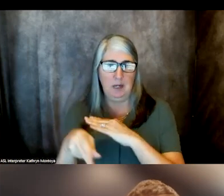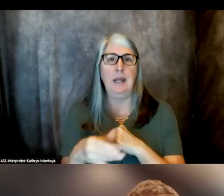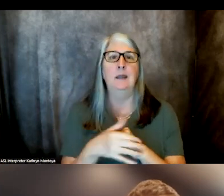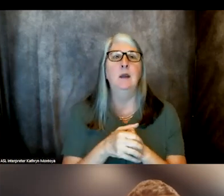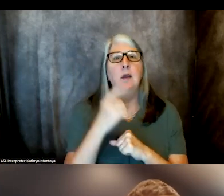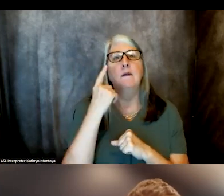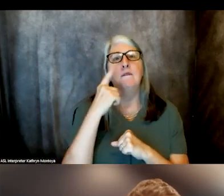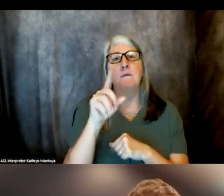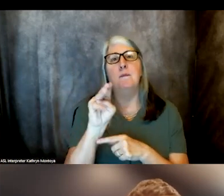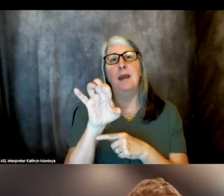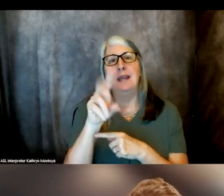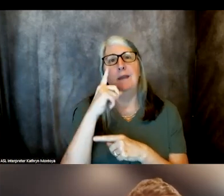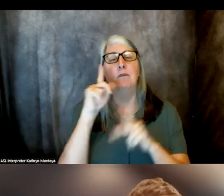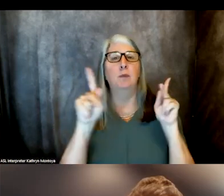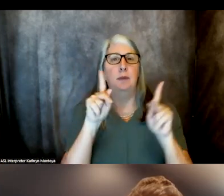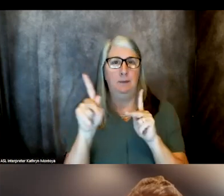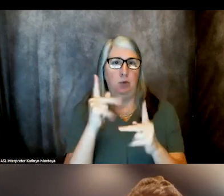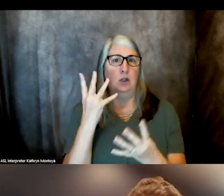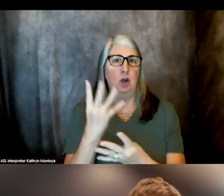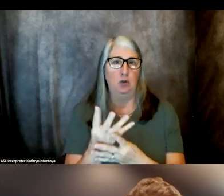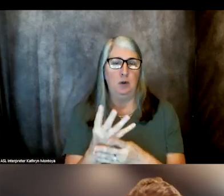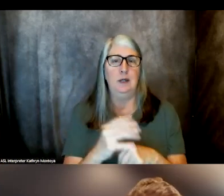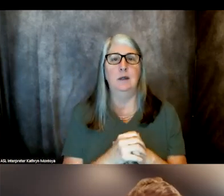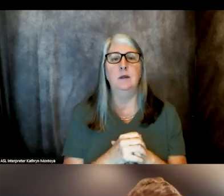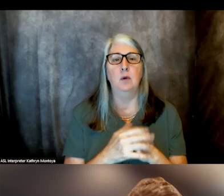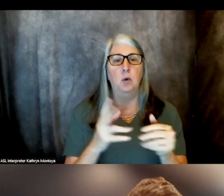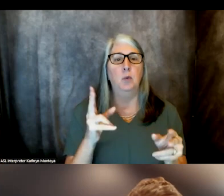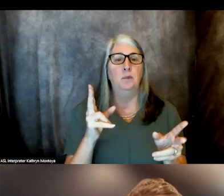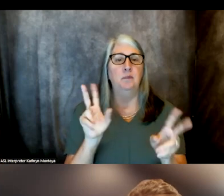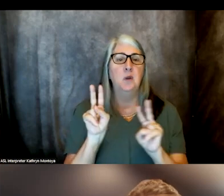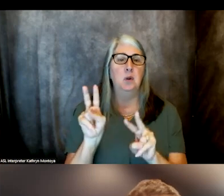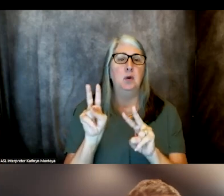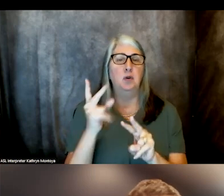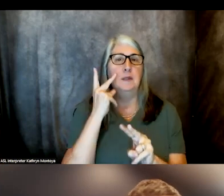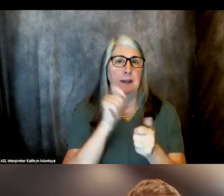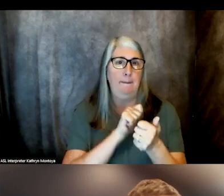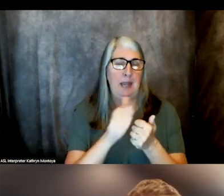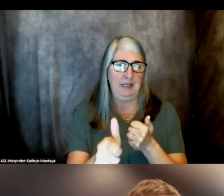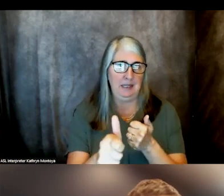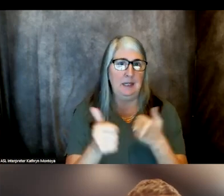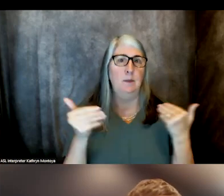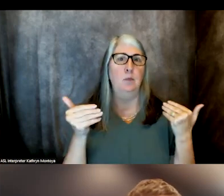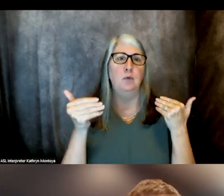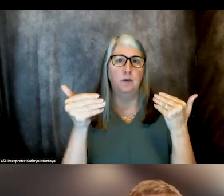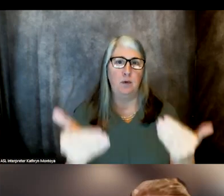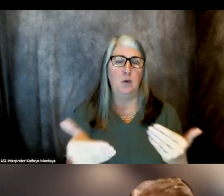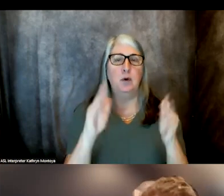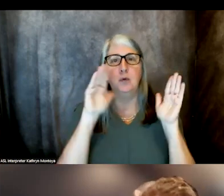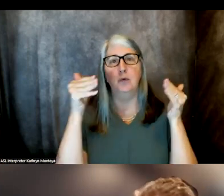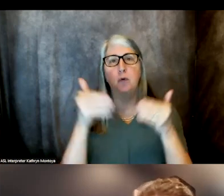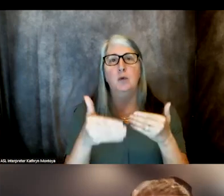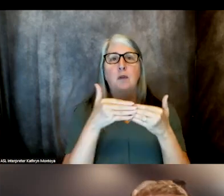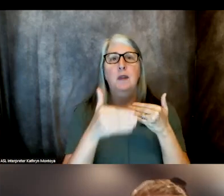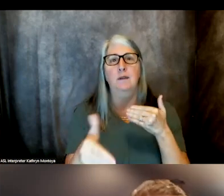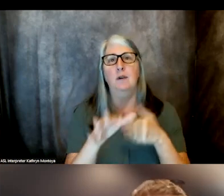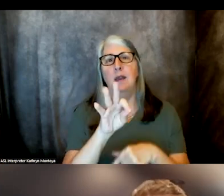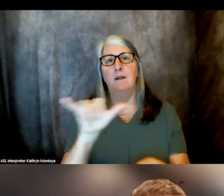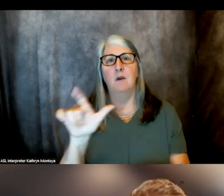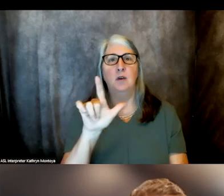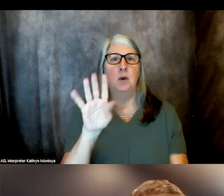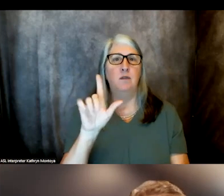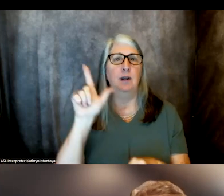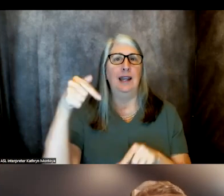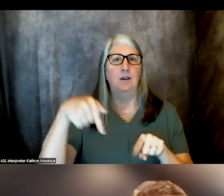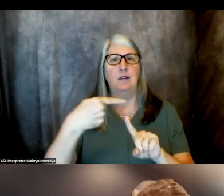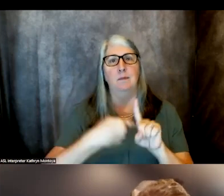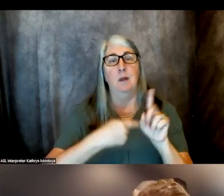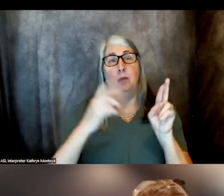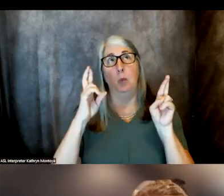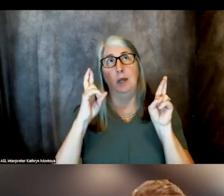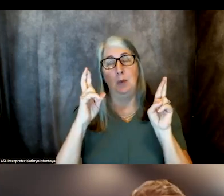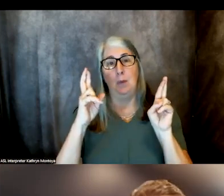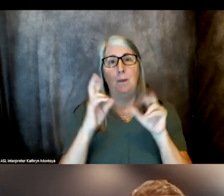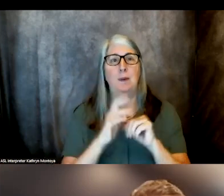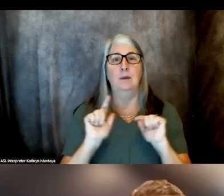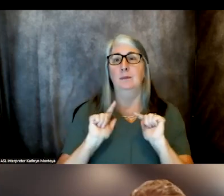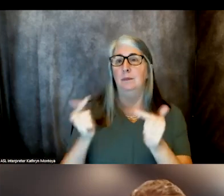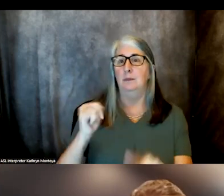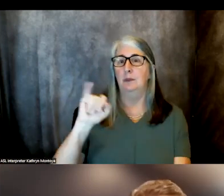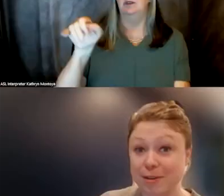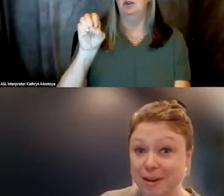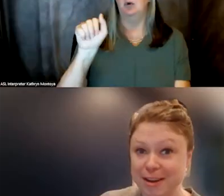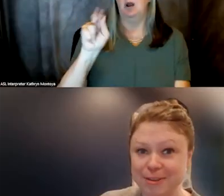SO WE WILL SEE THAT DURING THE REST OF THE MONTH. I AM GOING TO TURN TO JOANNA FOR FY25.